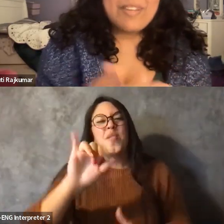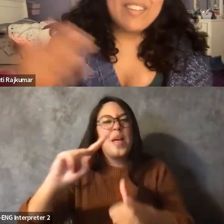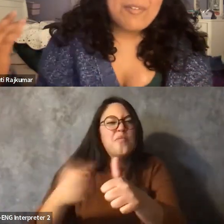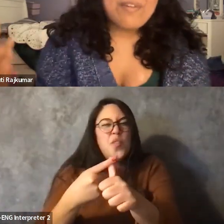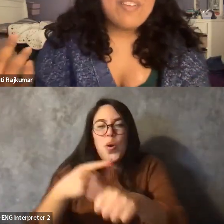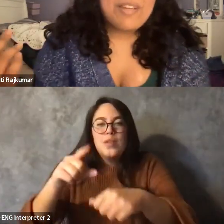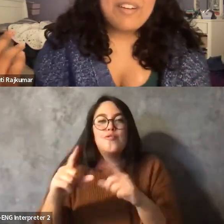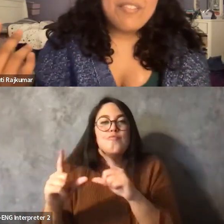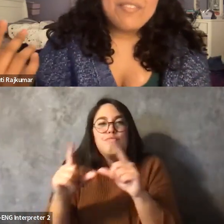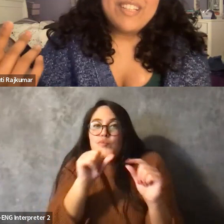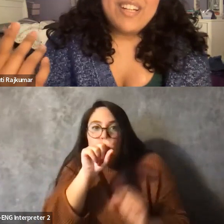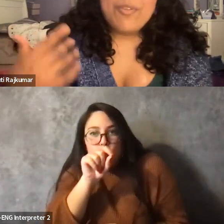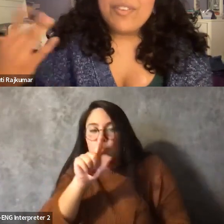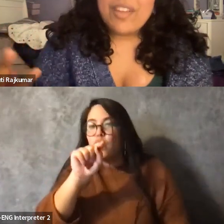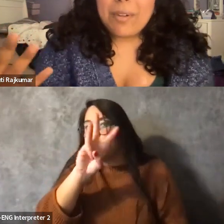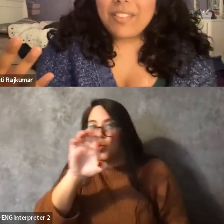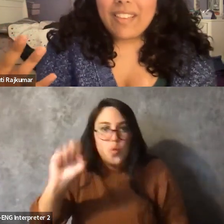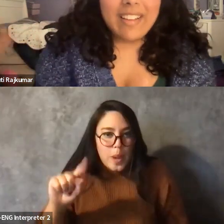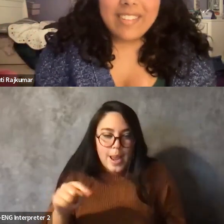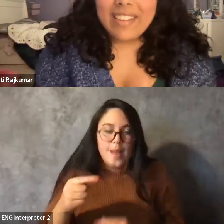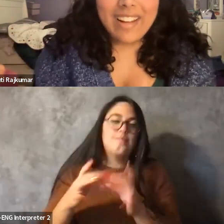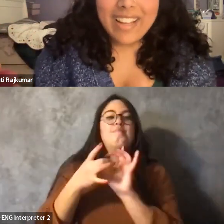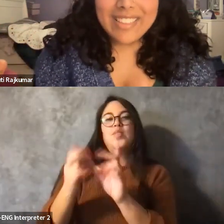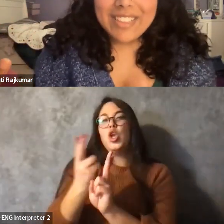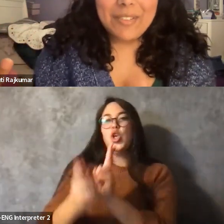because it reminds me of over the summer the last thing that I had to deal